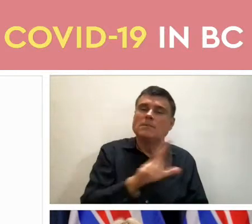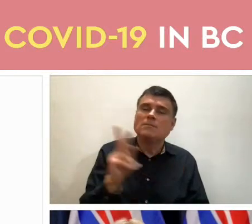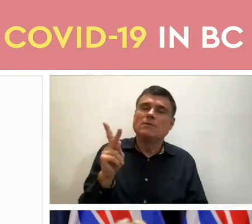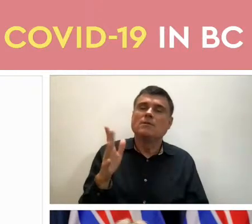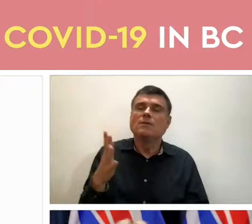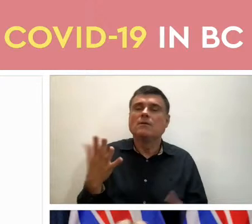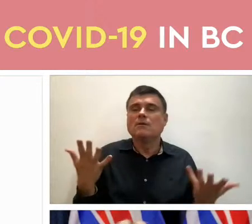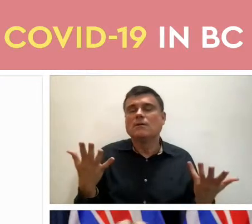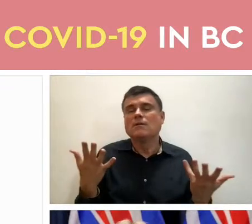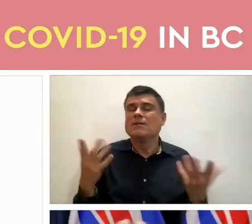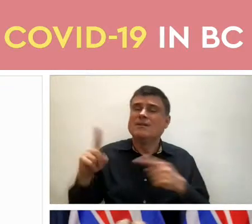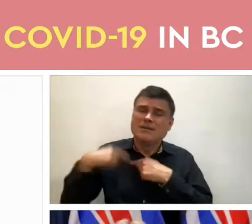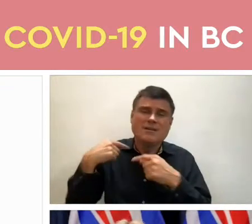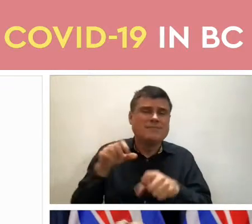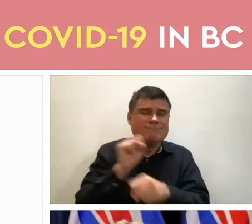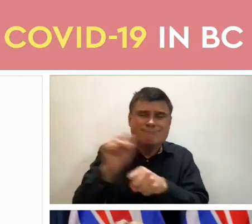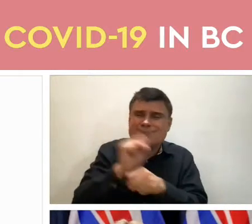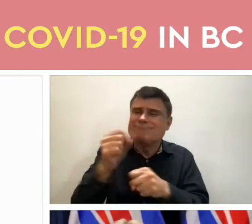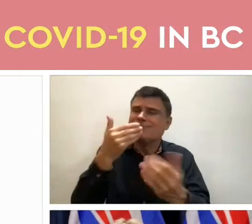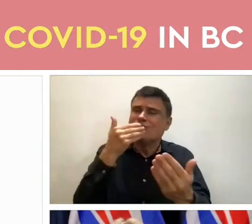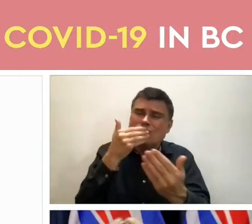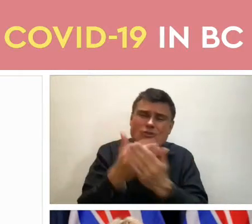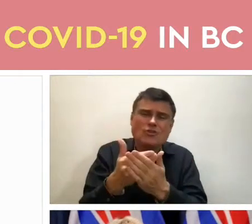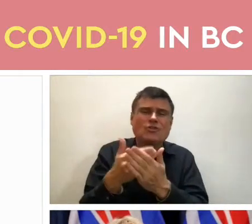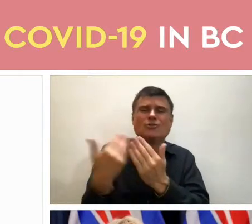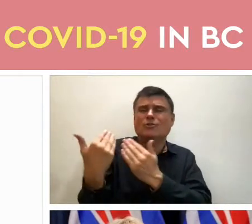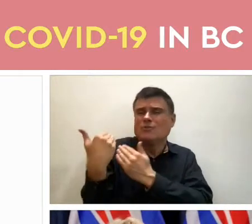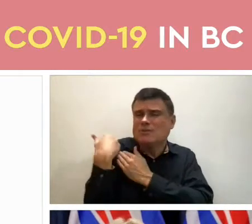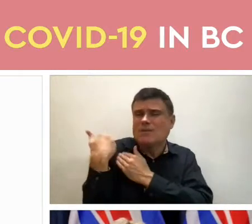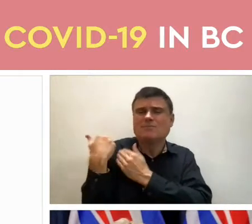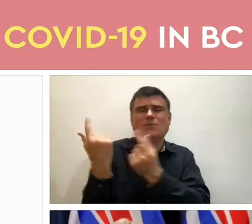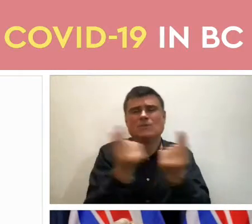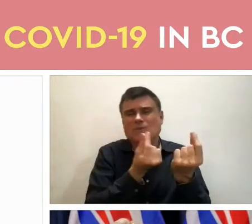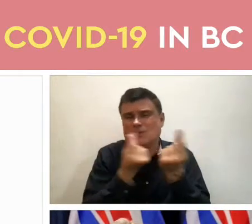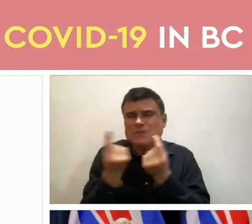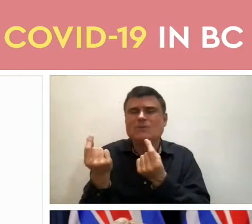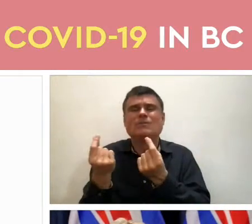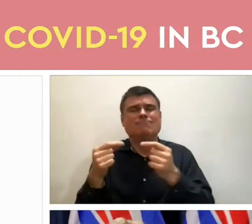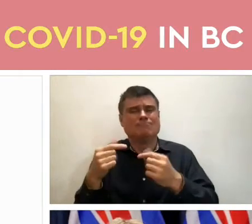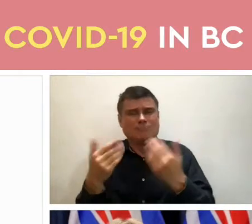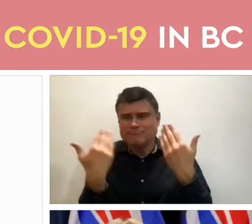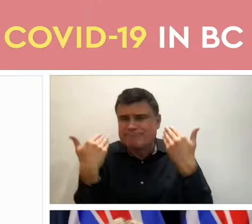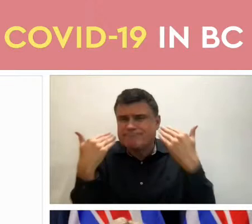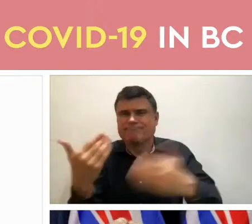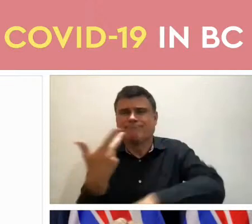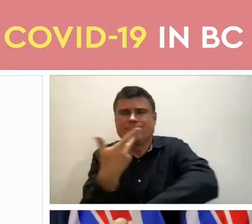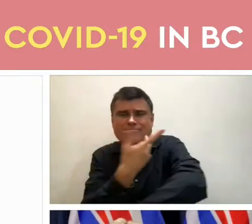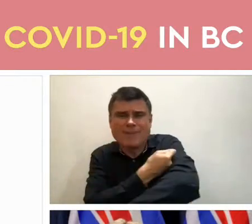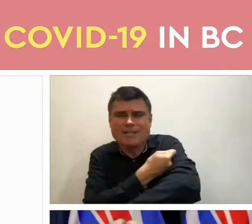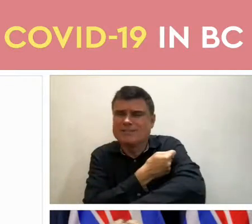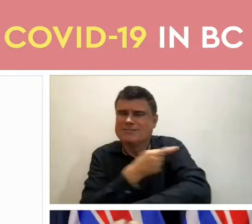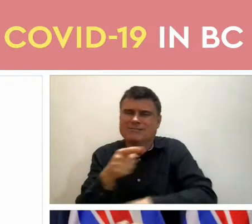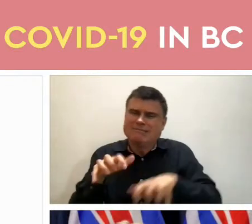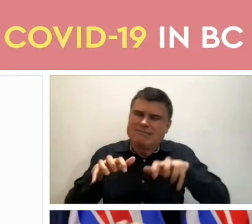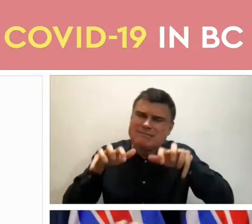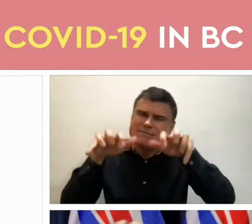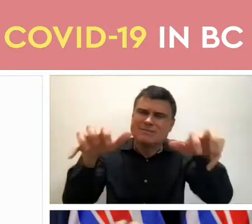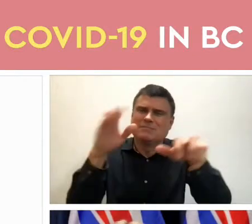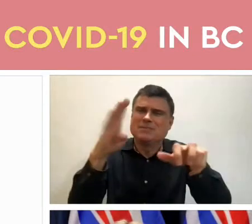We've supported each other to get booster doses, to have small gatherings, to do the right